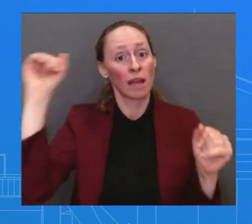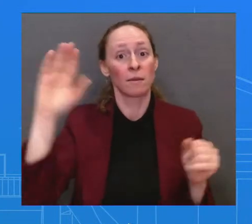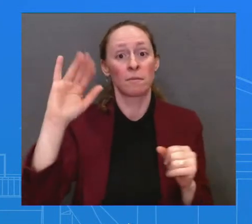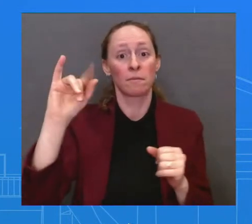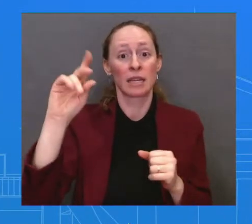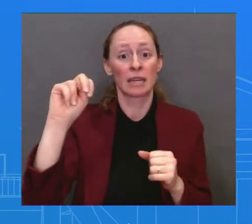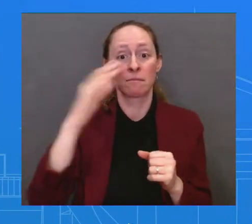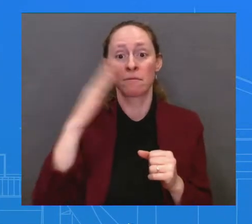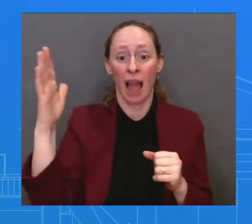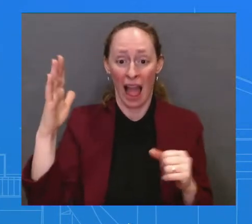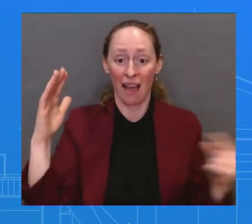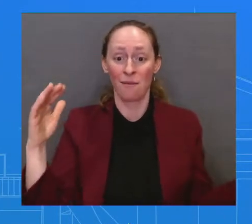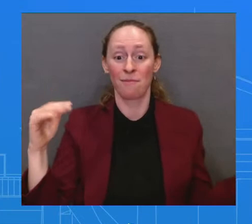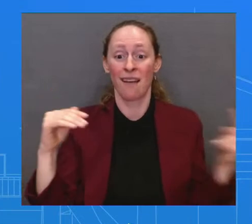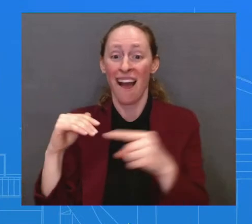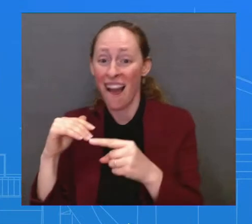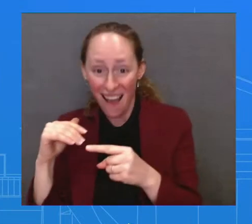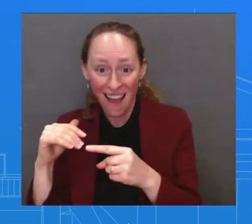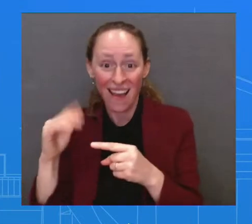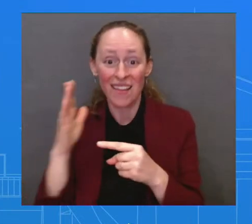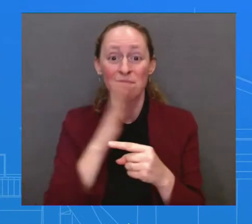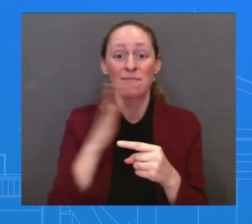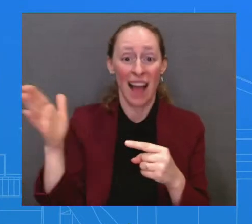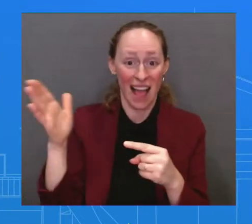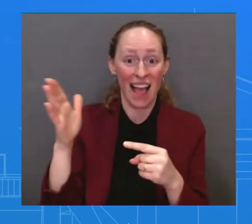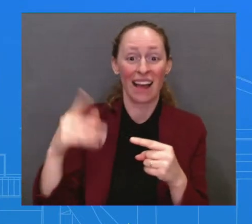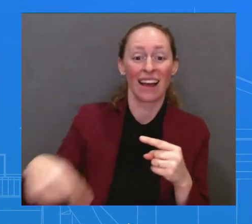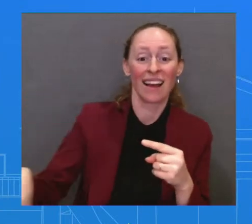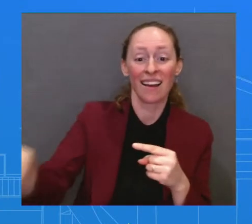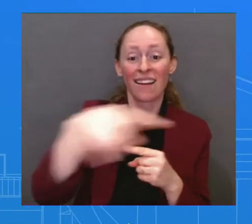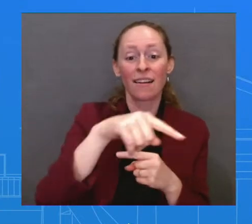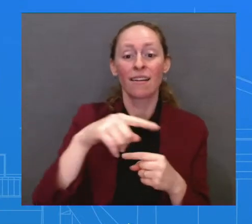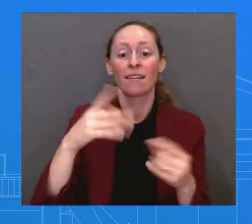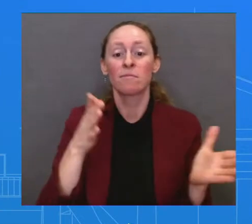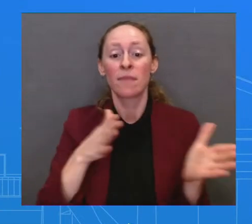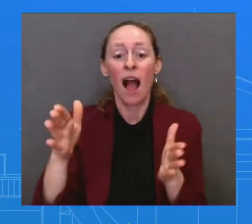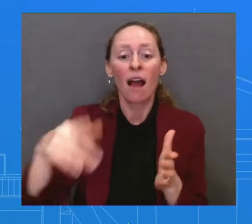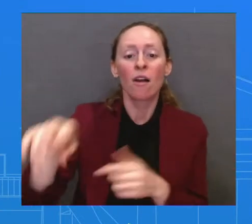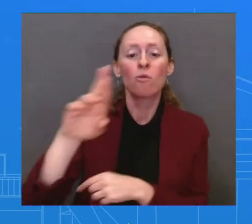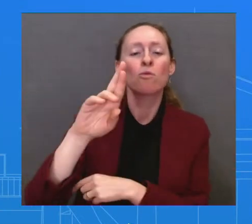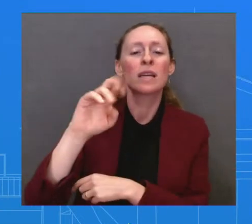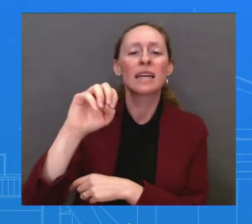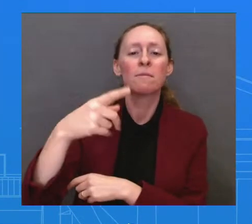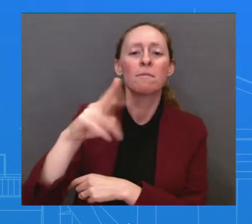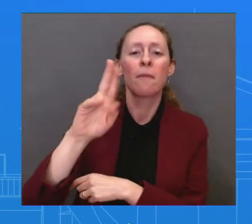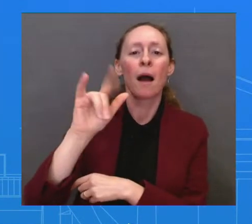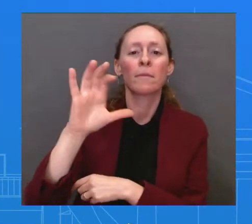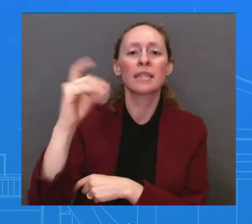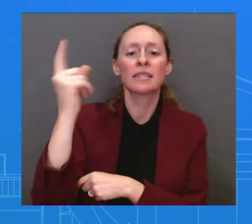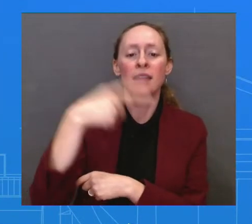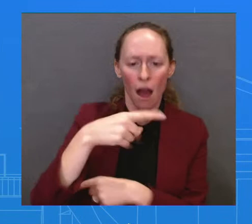given this diplomatic row between two U.S. partners. Mr. Sullivan: I'm not going to speak to either intelligence or law enforcement matters from this podium.